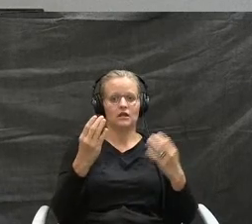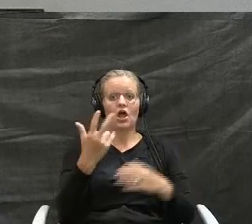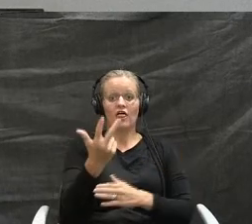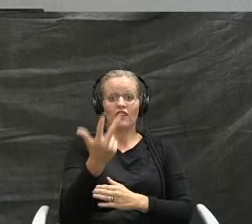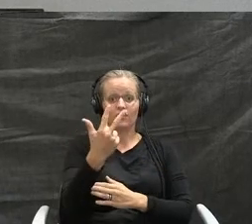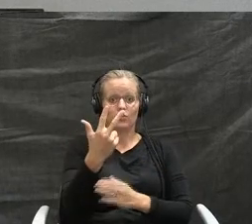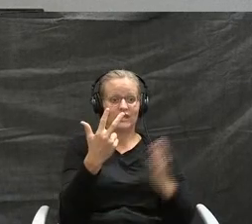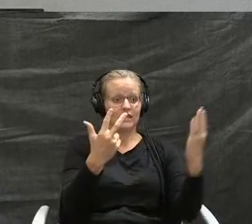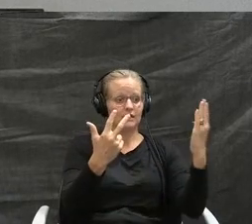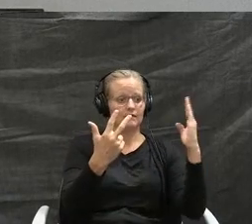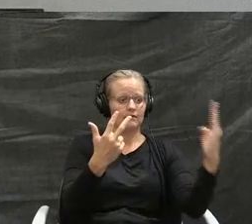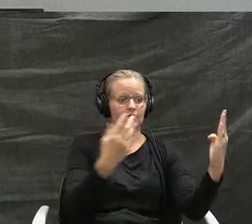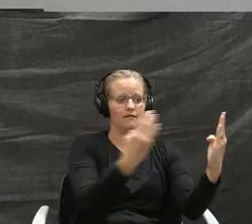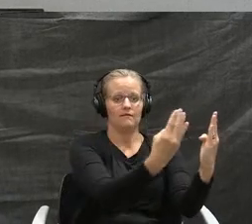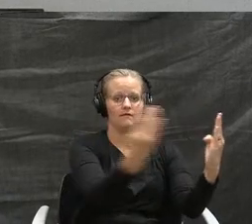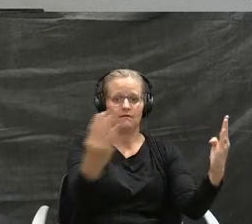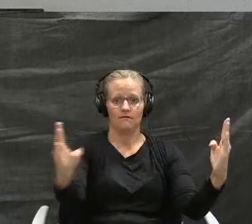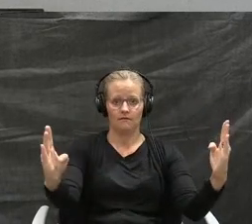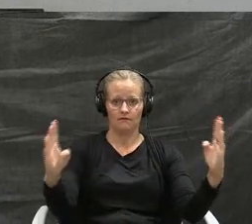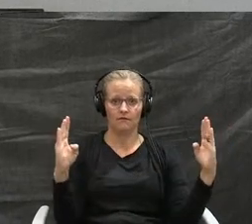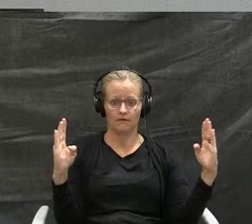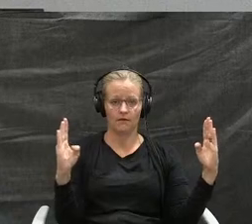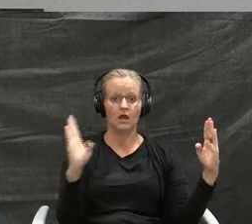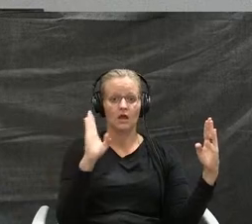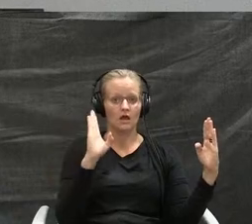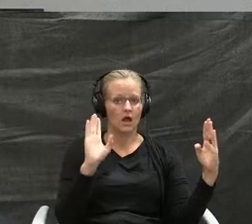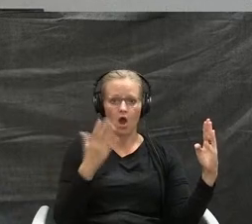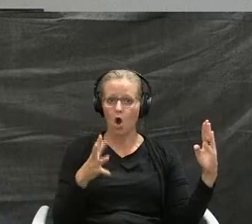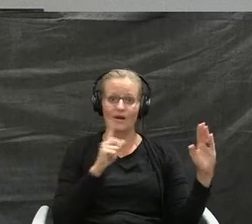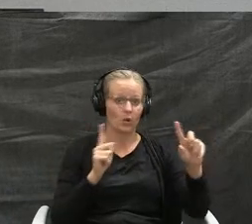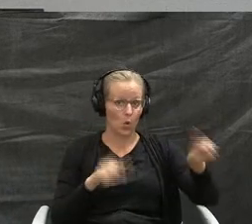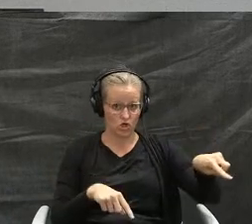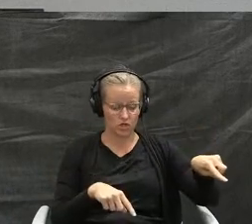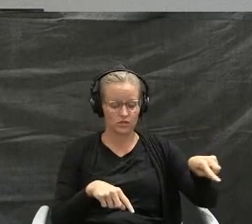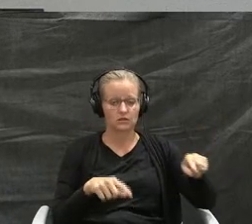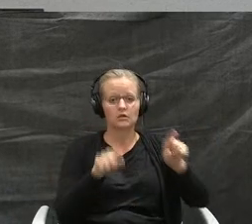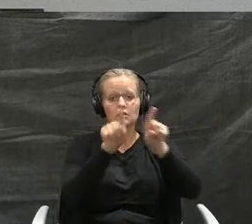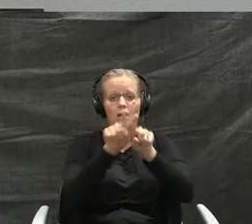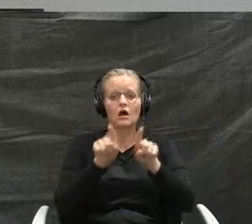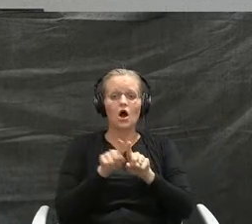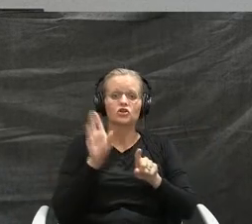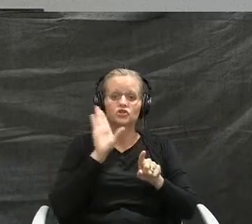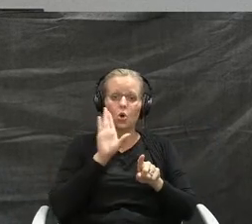And we have those on order. We're also going to thoroughly clean surfaces throughout the